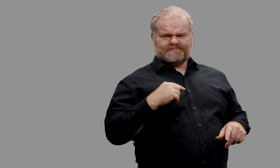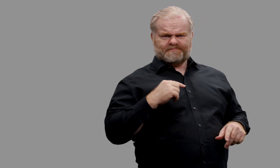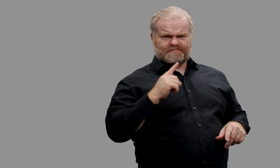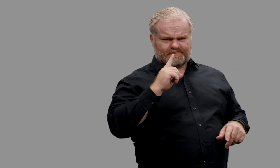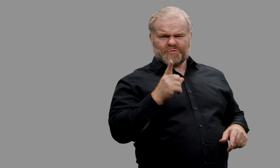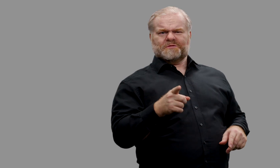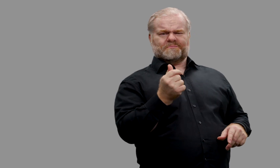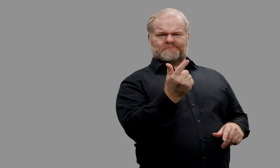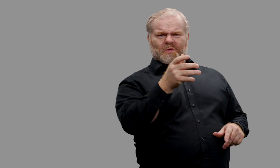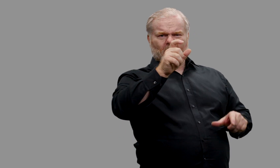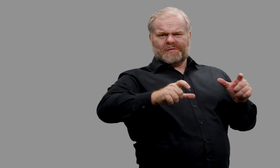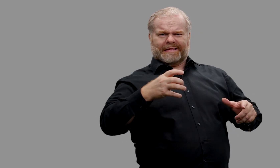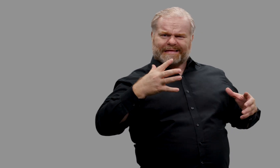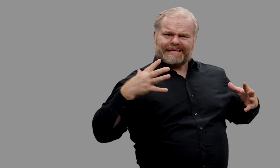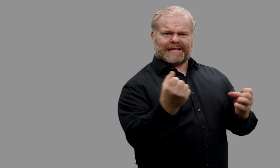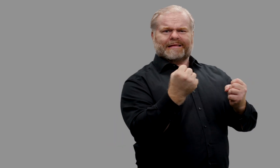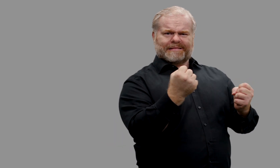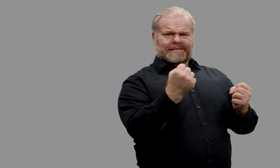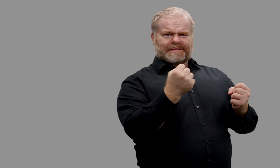I have to save some people.